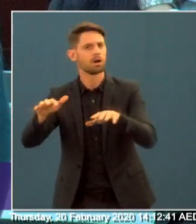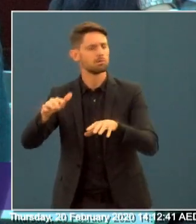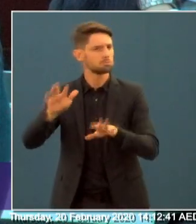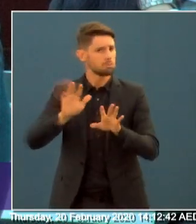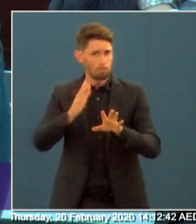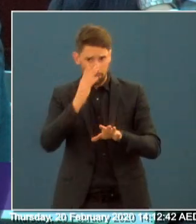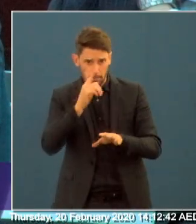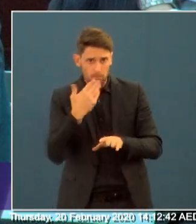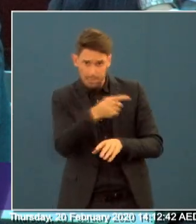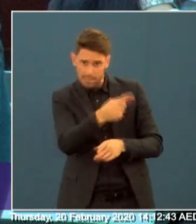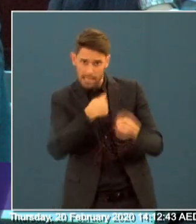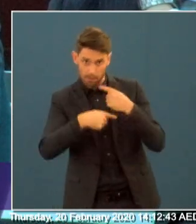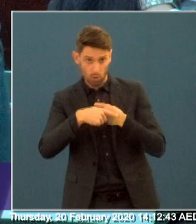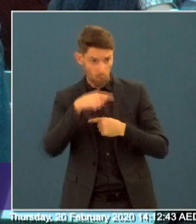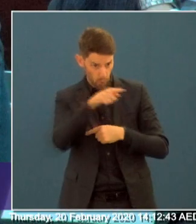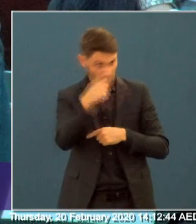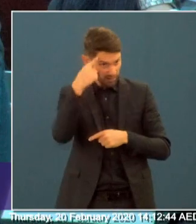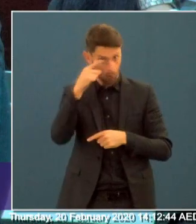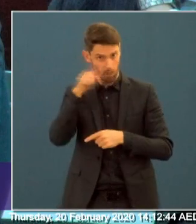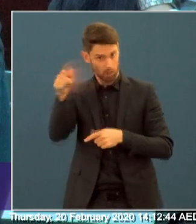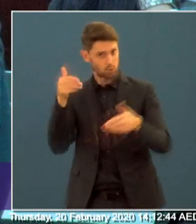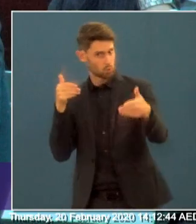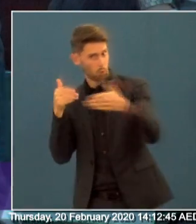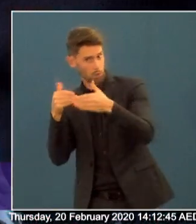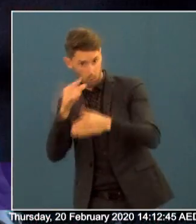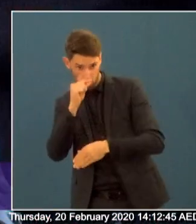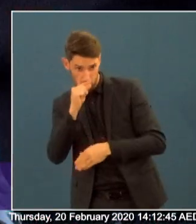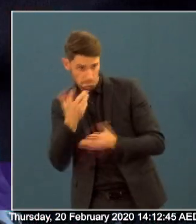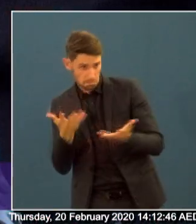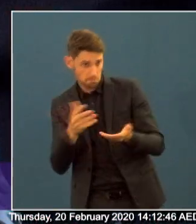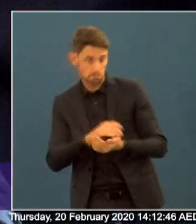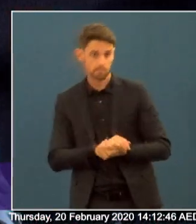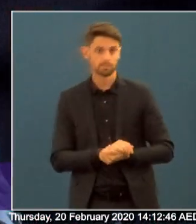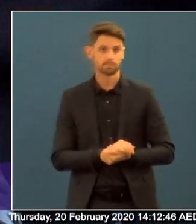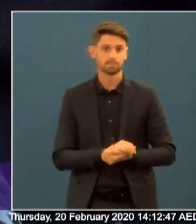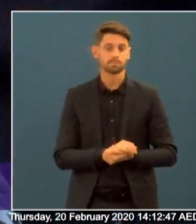it can be achieved in a period of time under 10 years? I think the recommendations we made in the